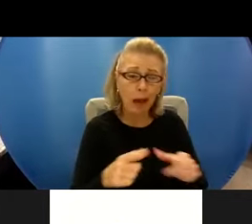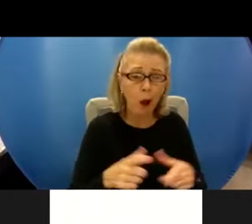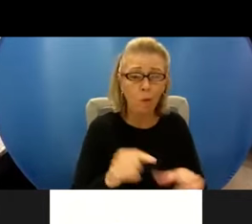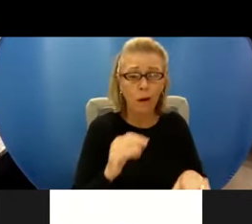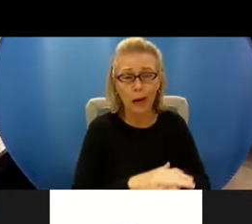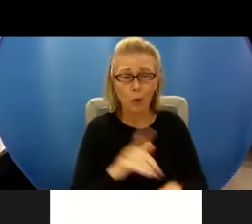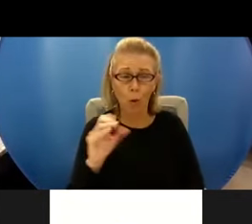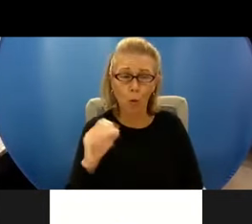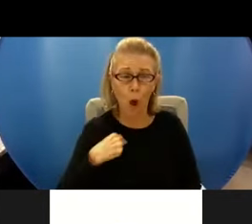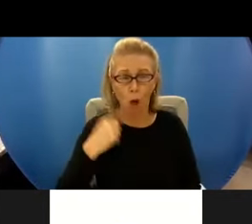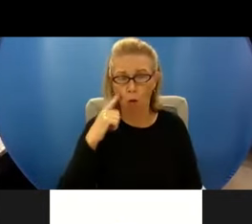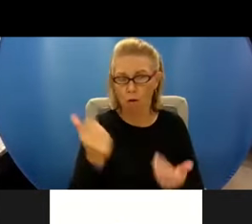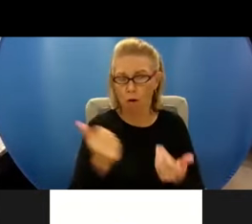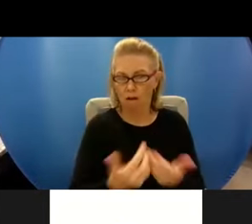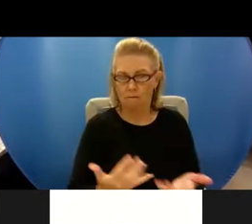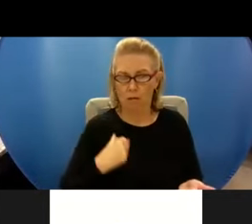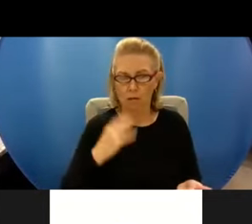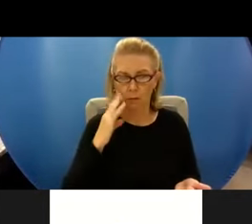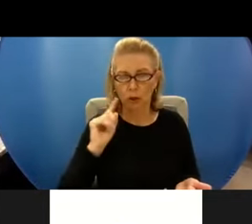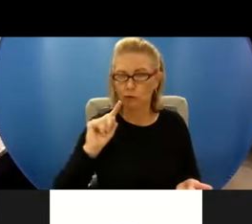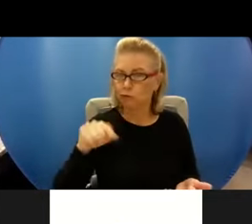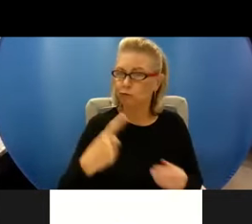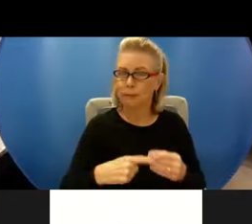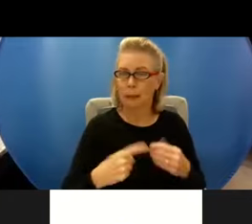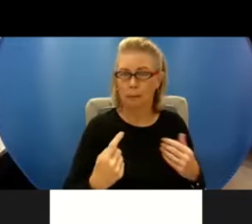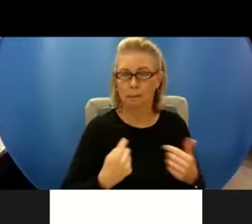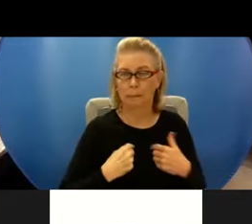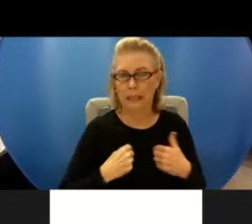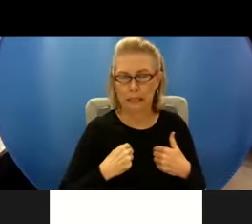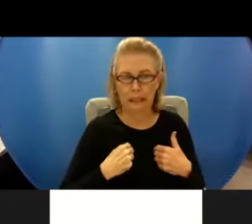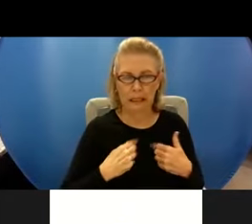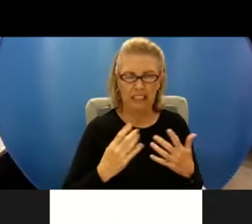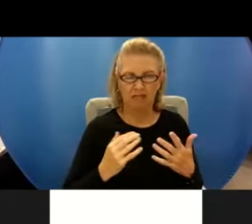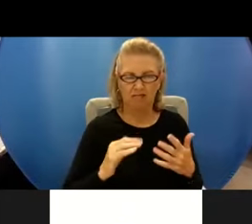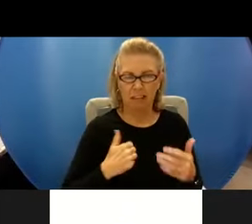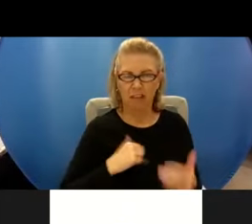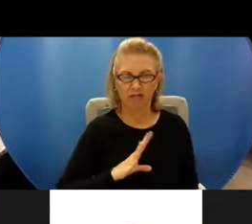I was experiencing was just about me and how badly my self-esteem got hurt. I didn't know